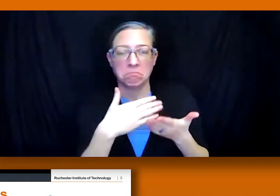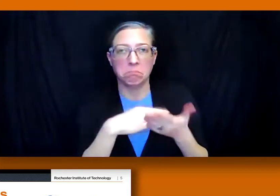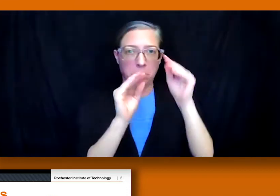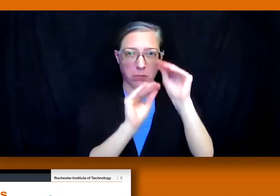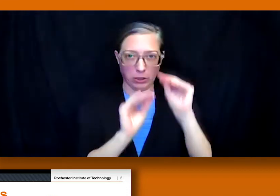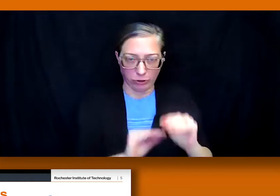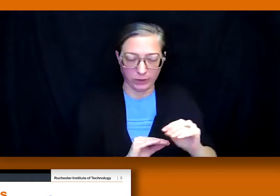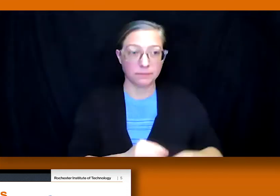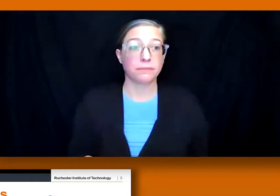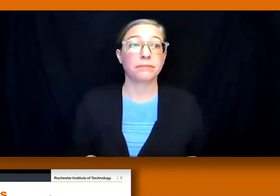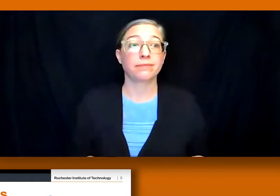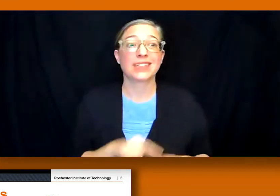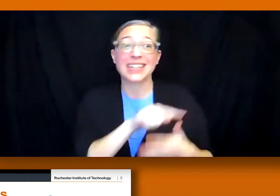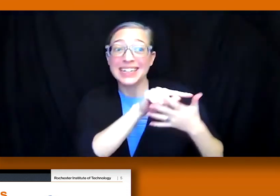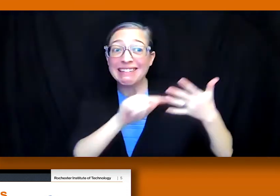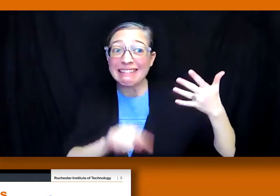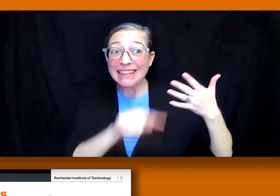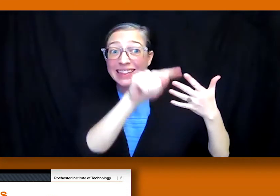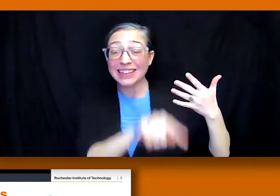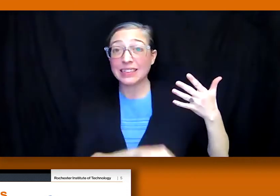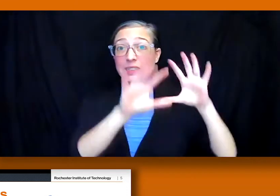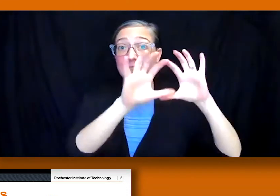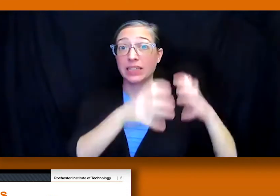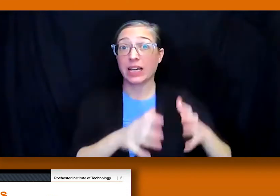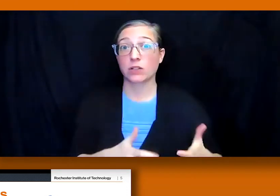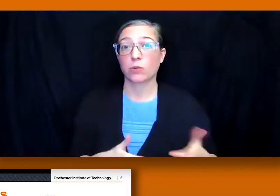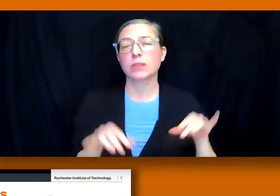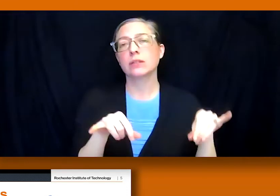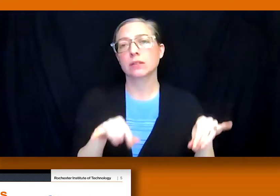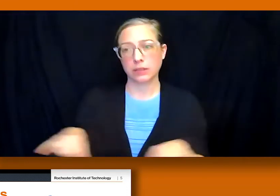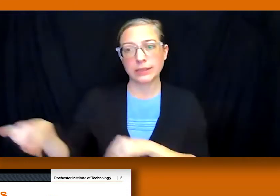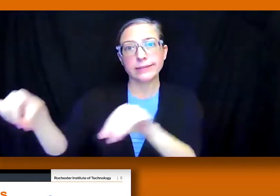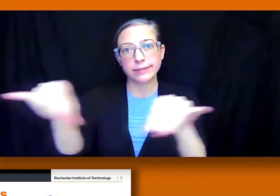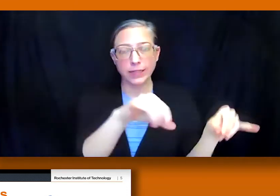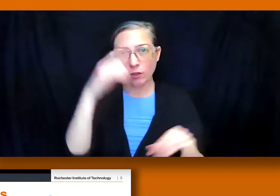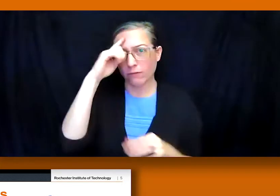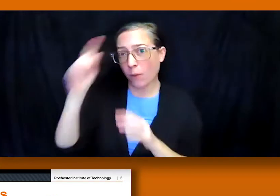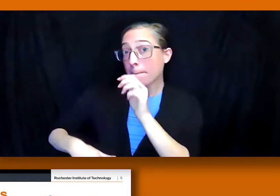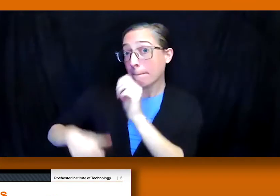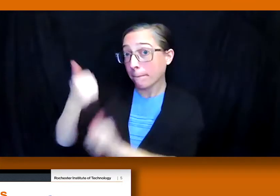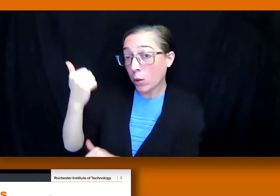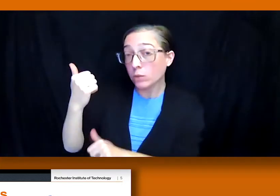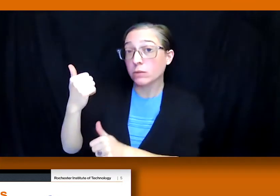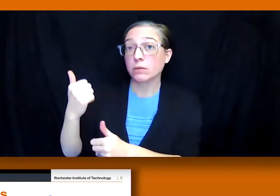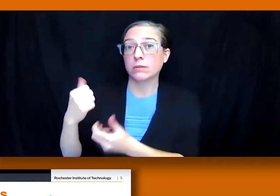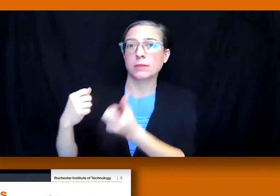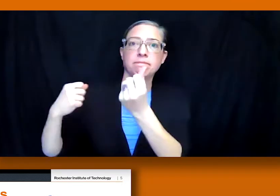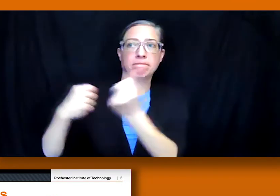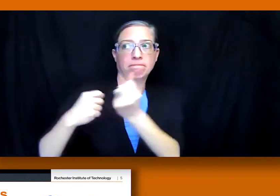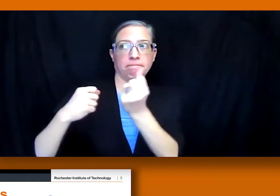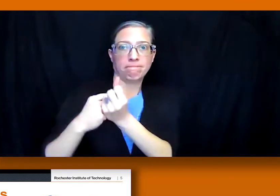um, that are standard in most sponsoreds... in most sponsored budgets.